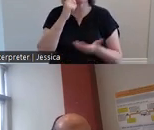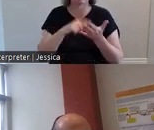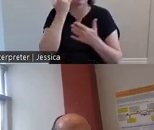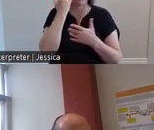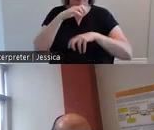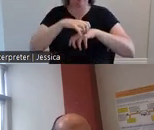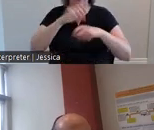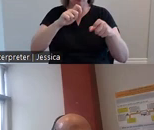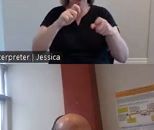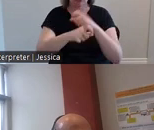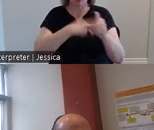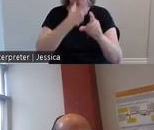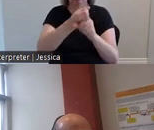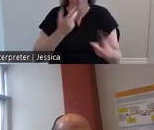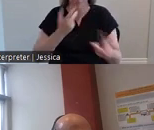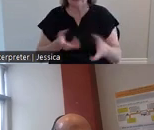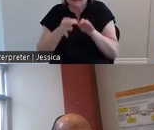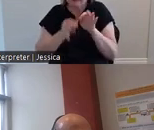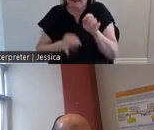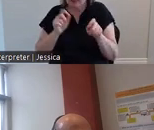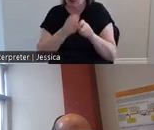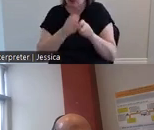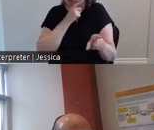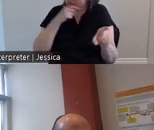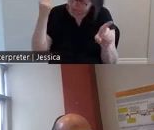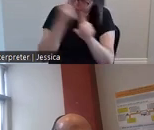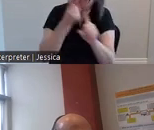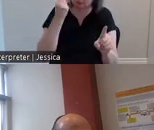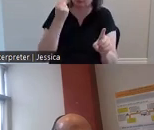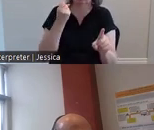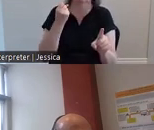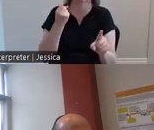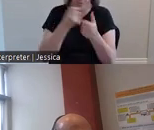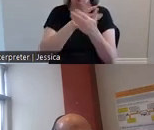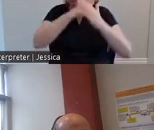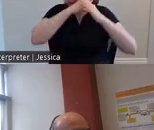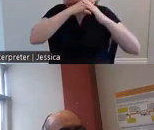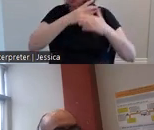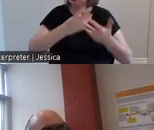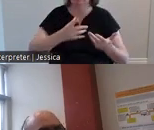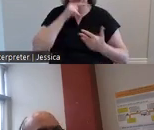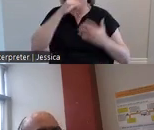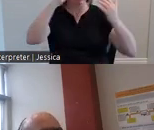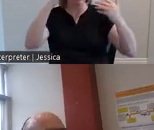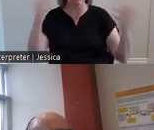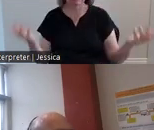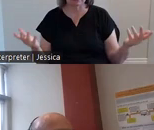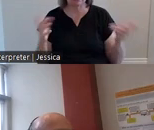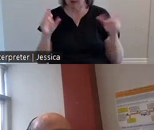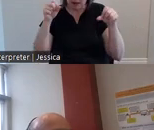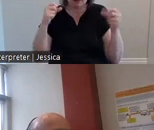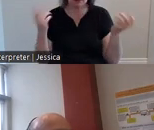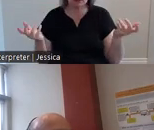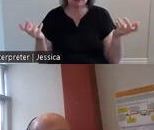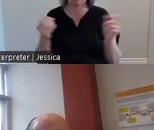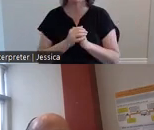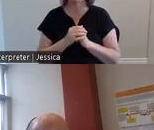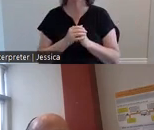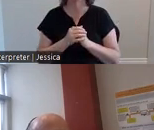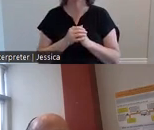A simple change can really infuse a lot of barriers that you're not expecting. So I think it is important to test and verify.